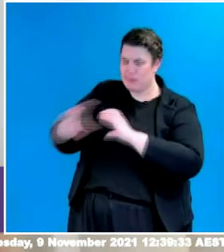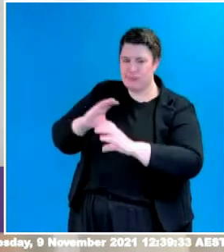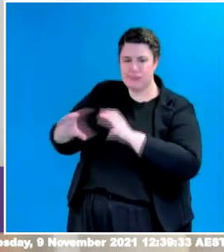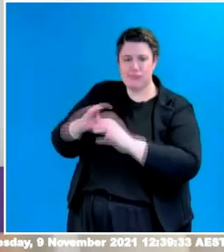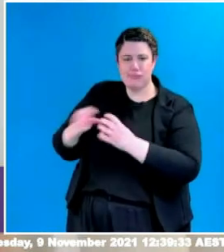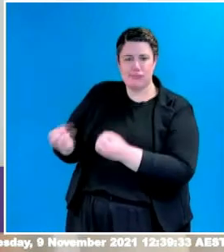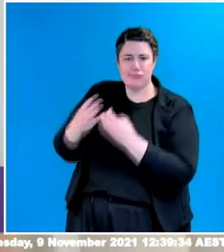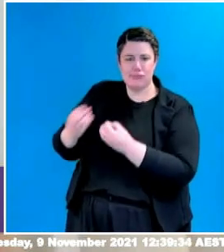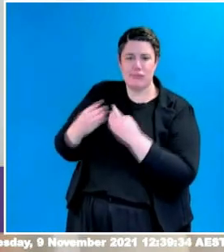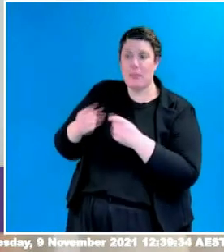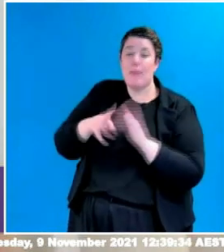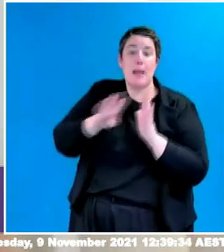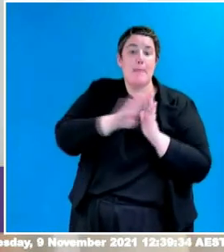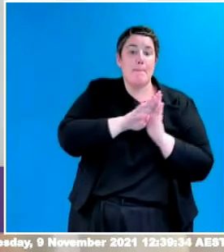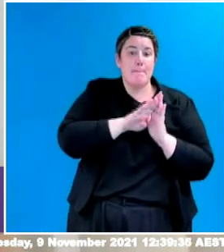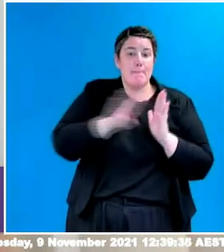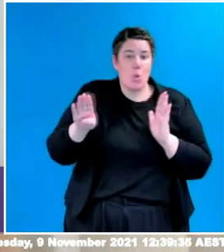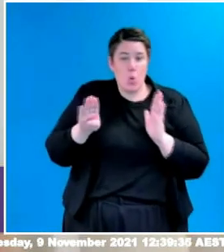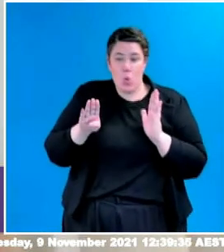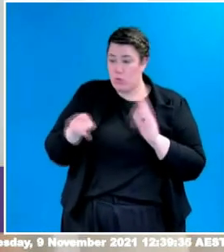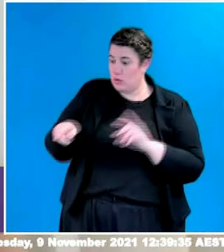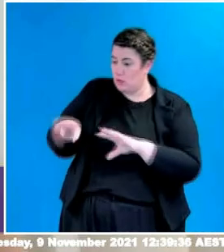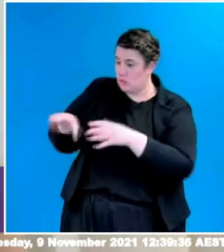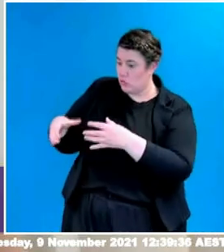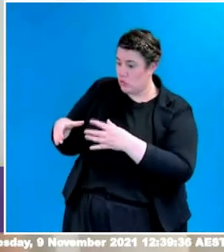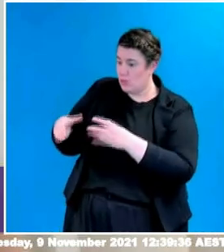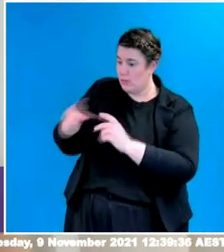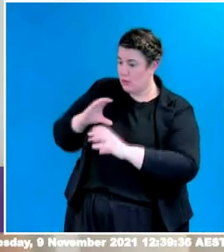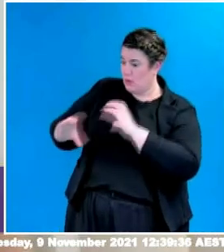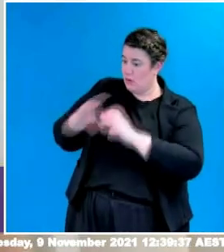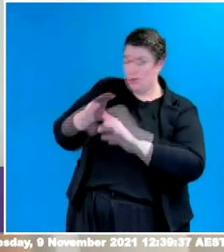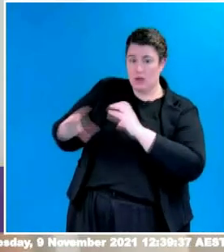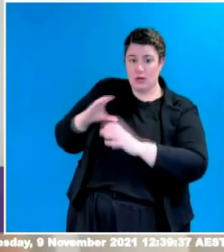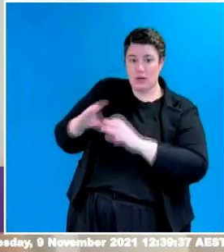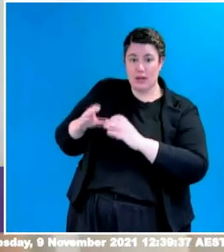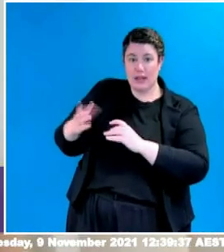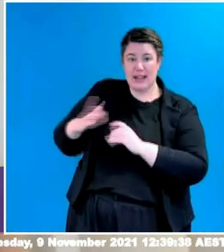board or your executive leadership team, across to the advisory group.